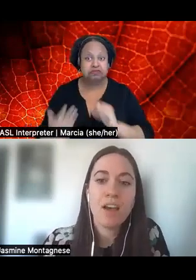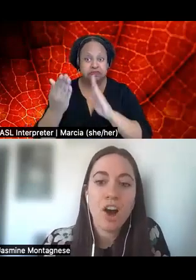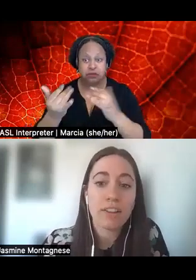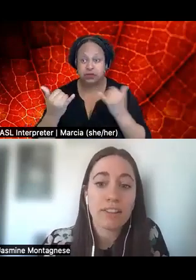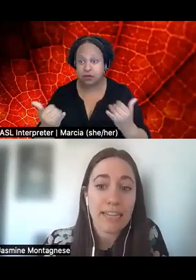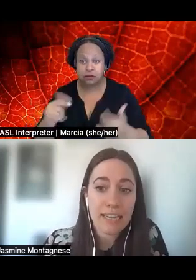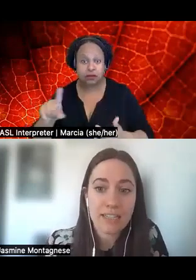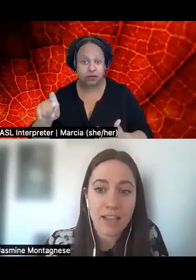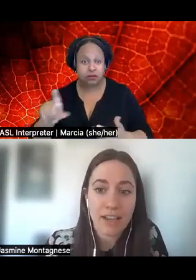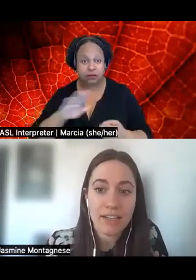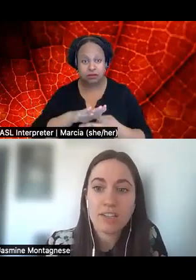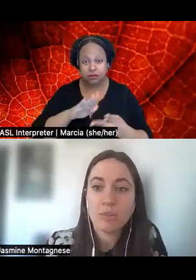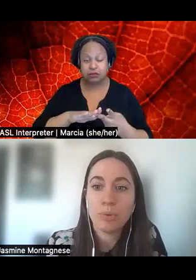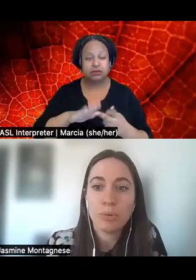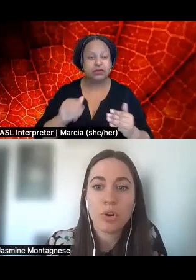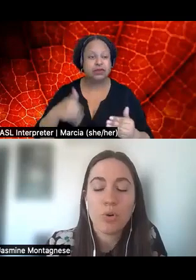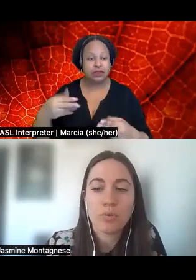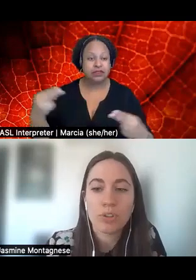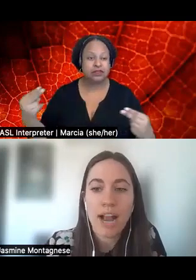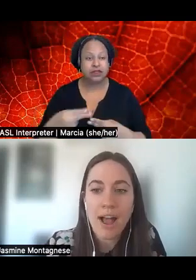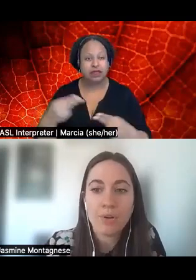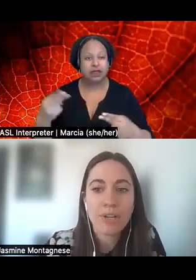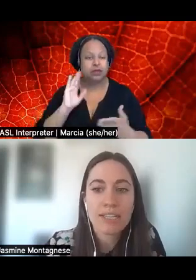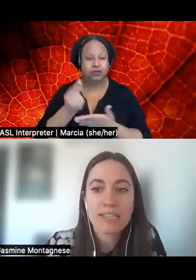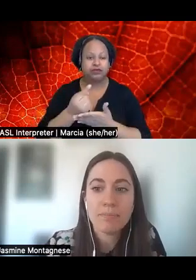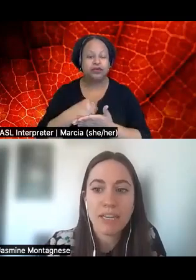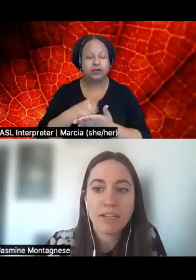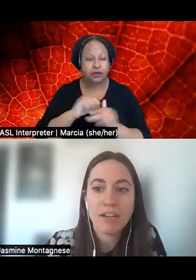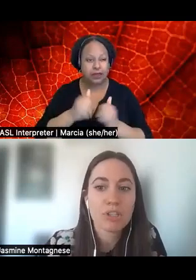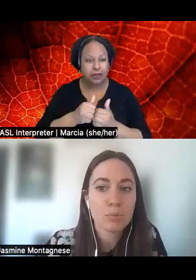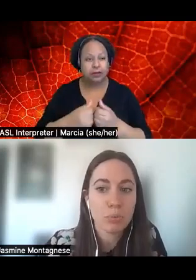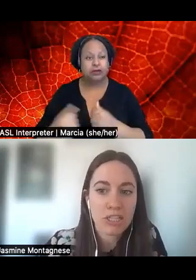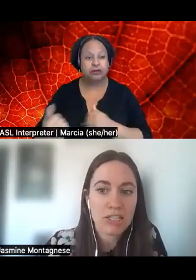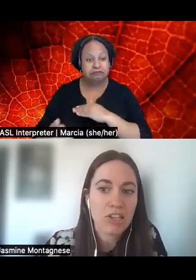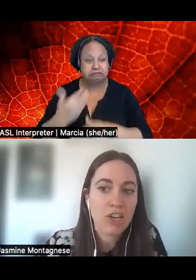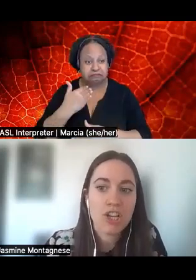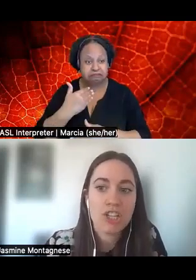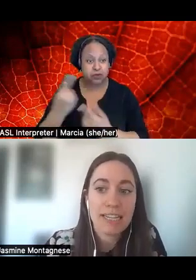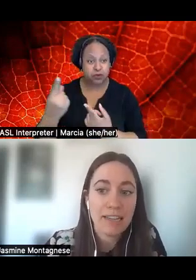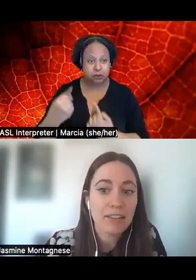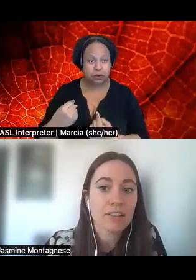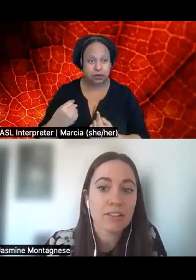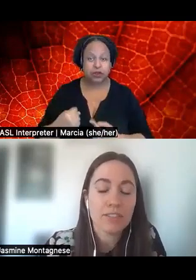On the next slide, we will go over how you can submit a response to either of